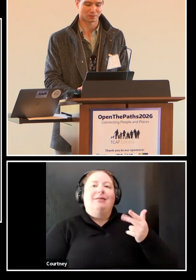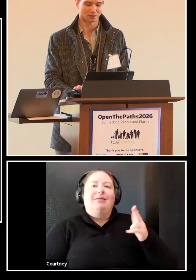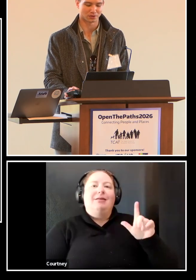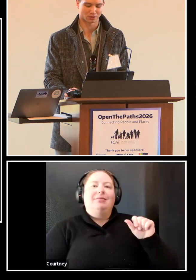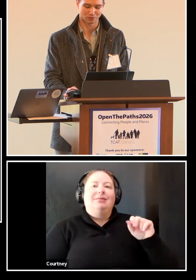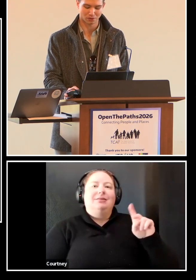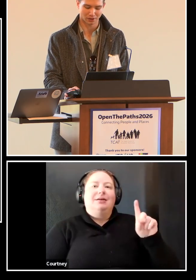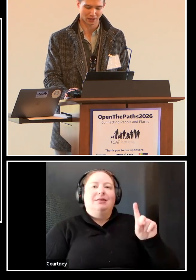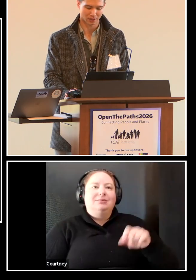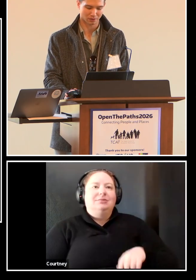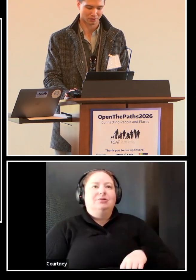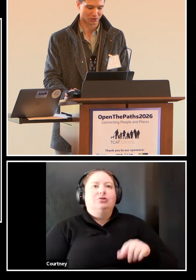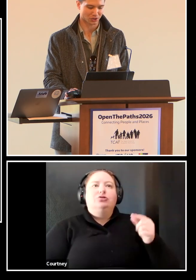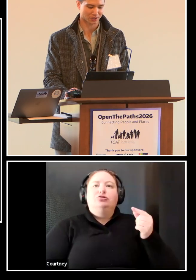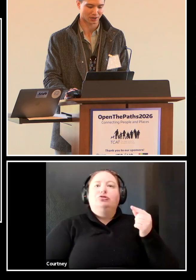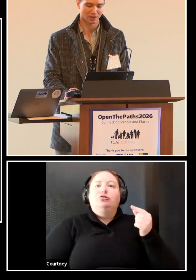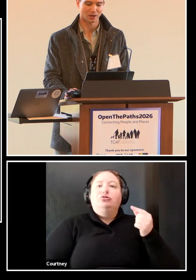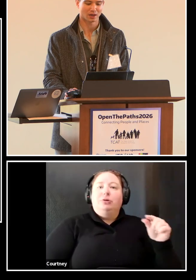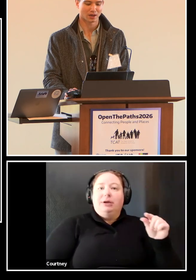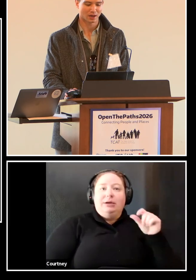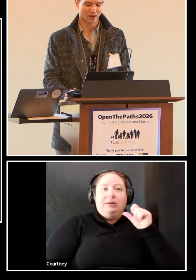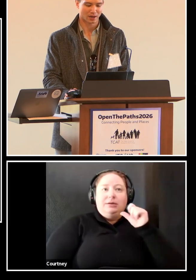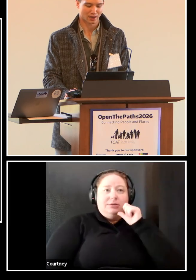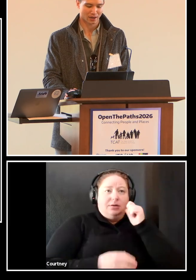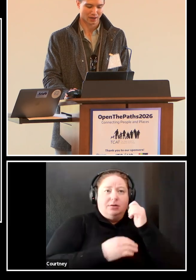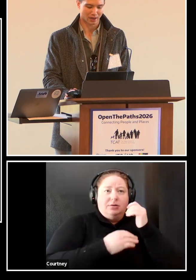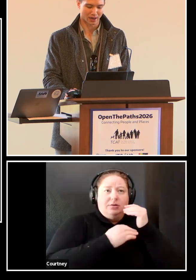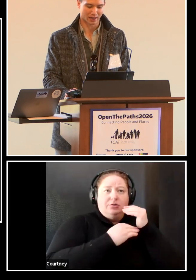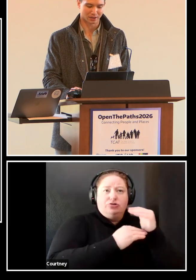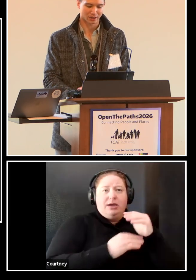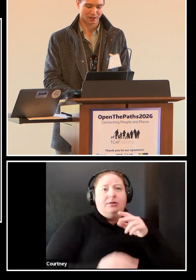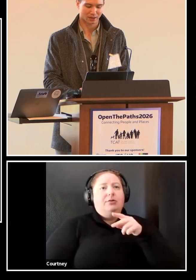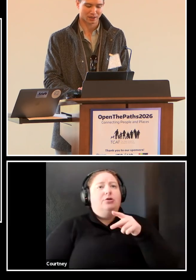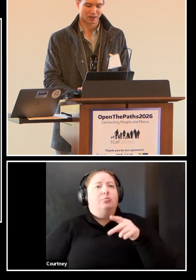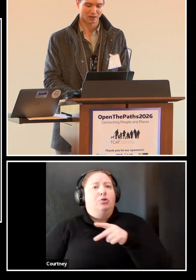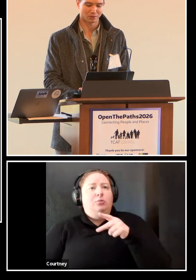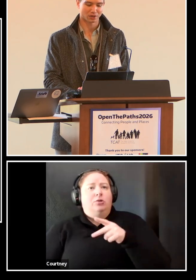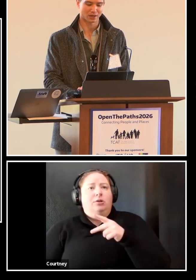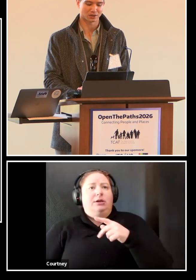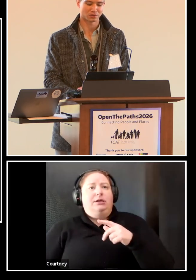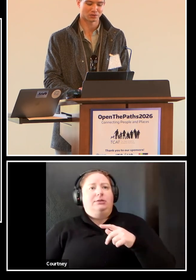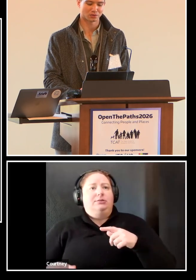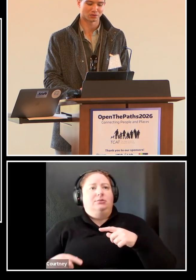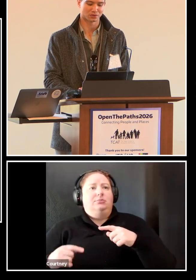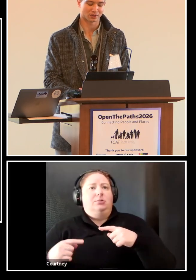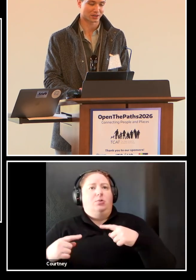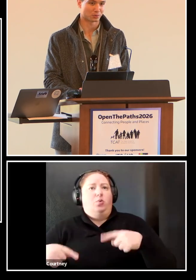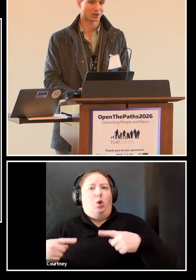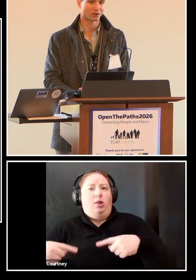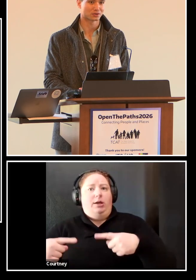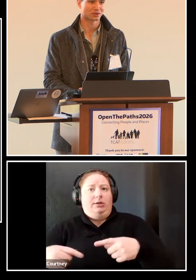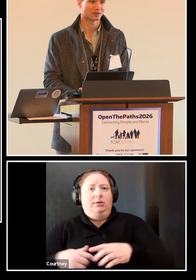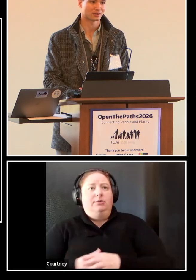purple is our rolling walkshed. And here we look at the two schools. They're actually pretty close